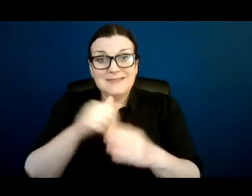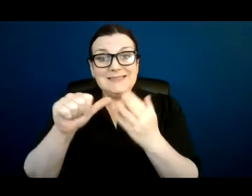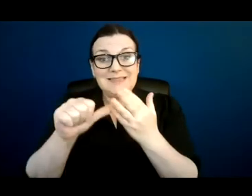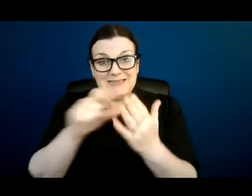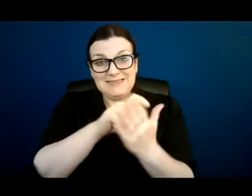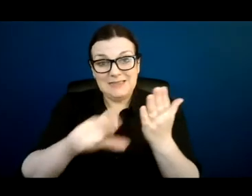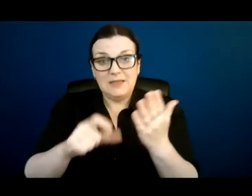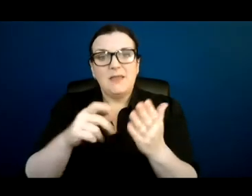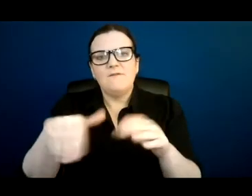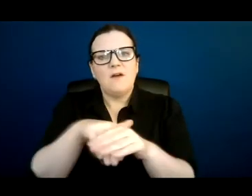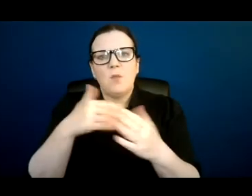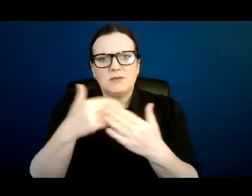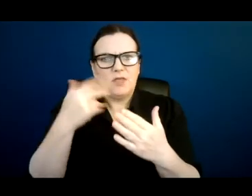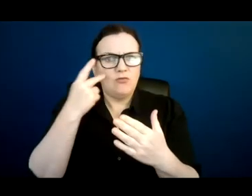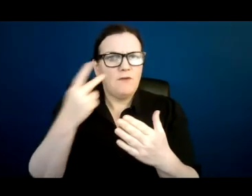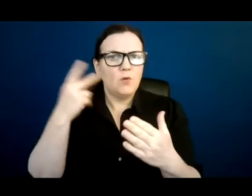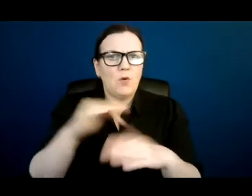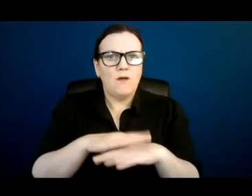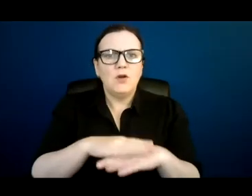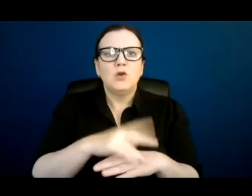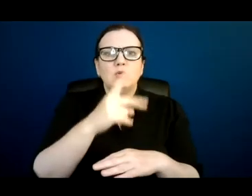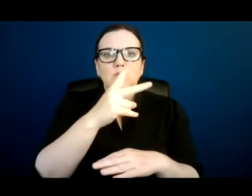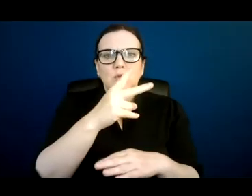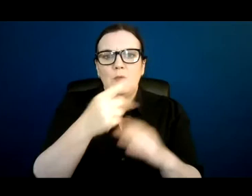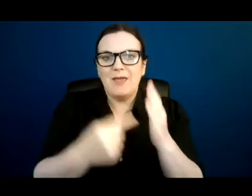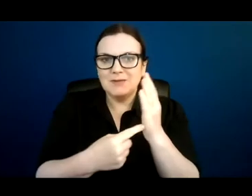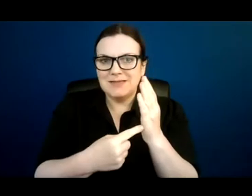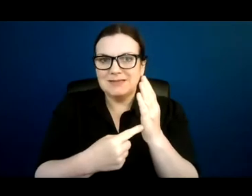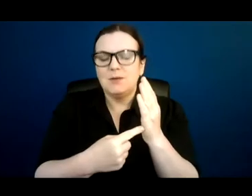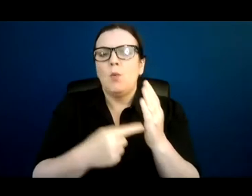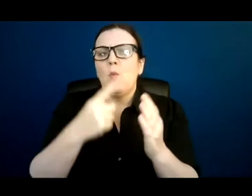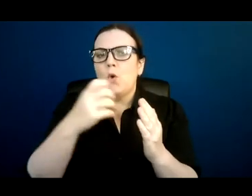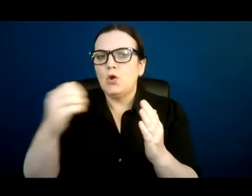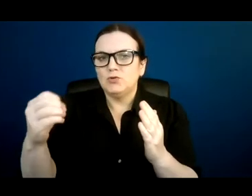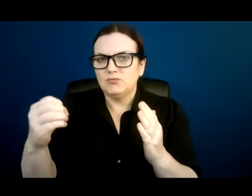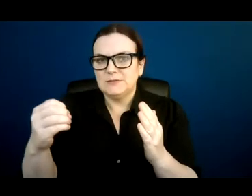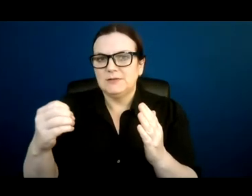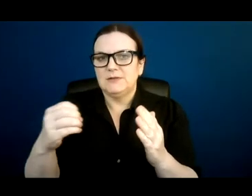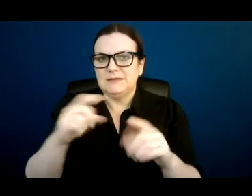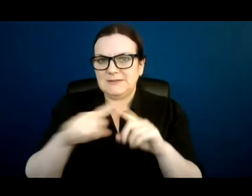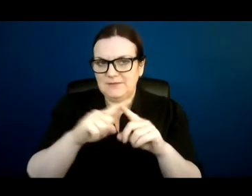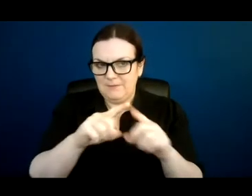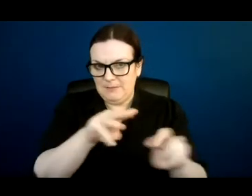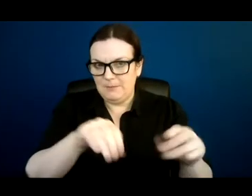of 2,100 wards of court, the listing of those reviews before the court and the eventually